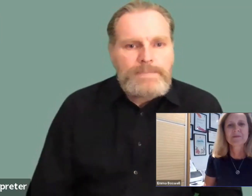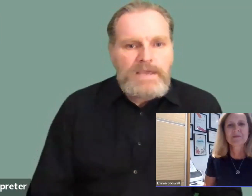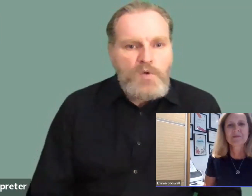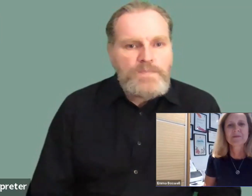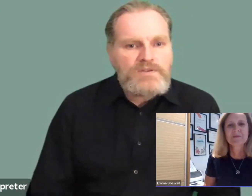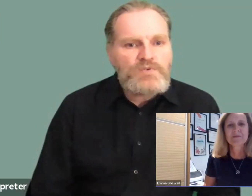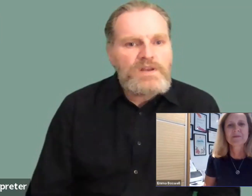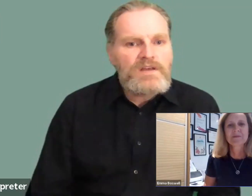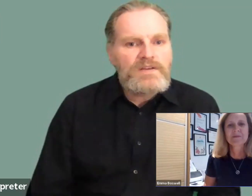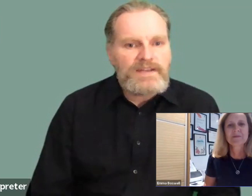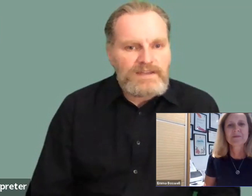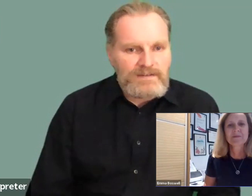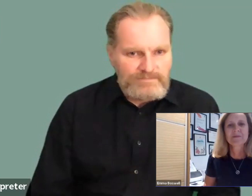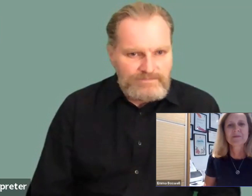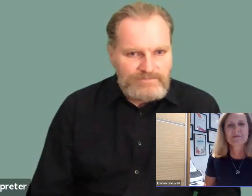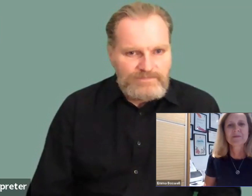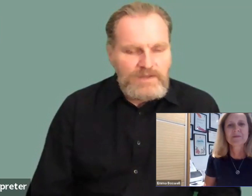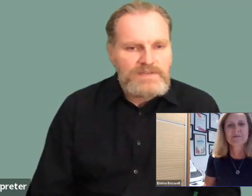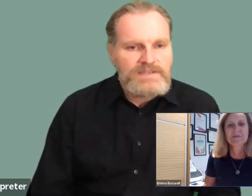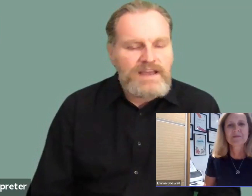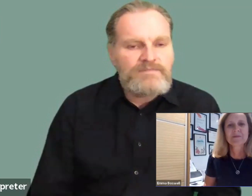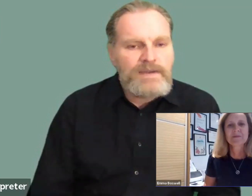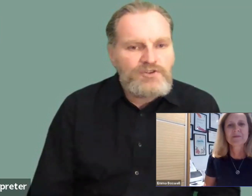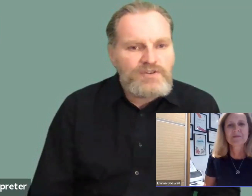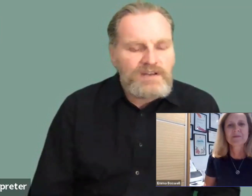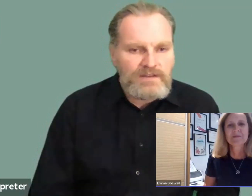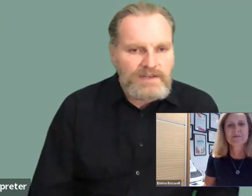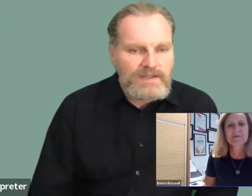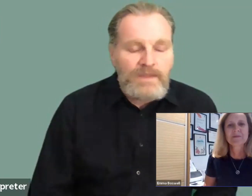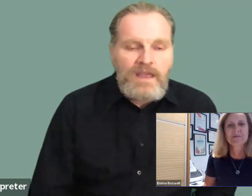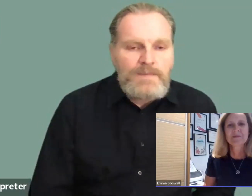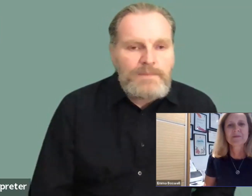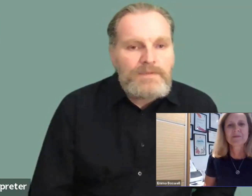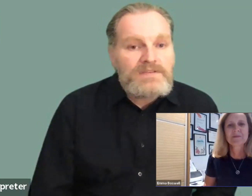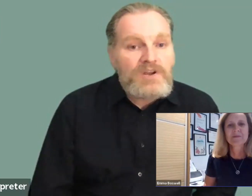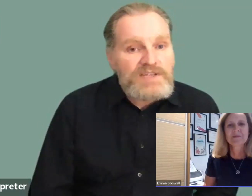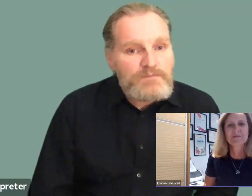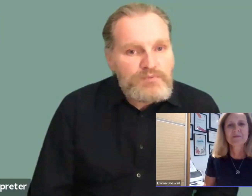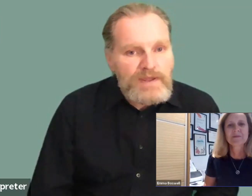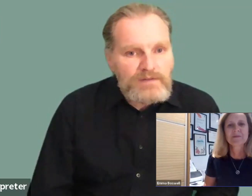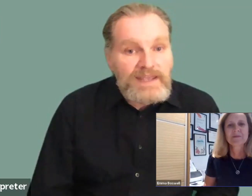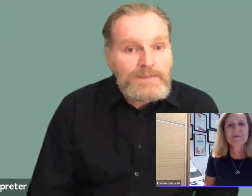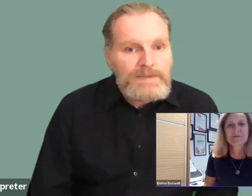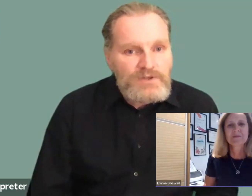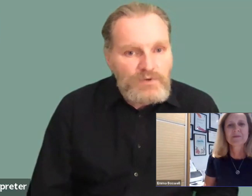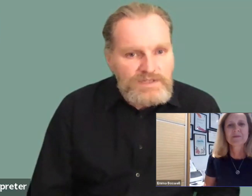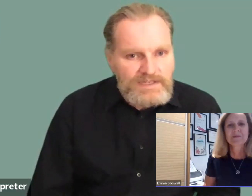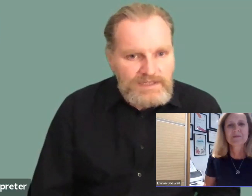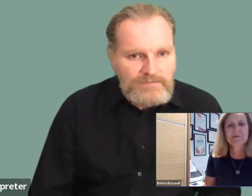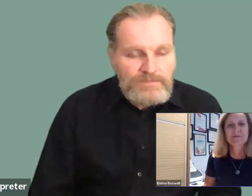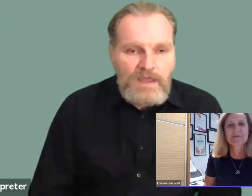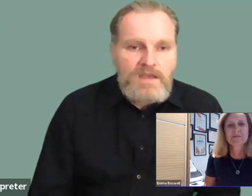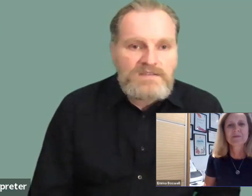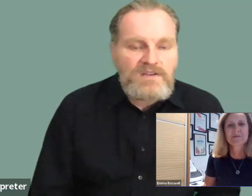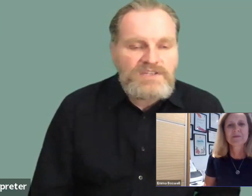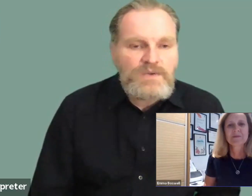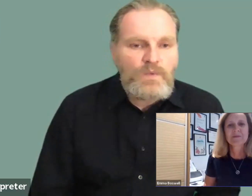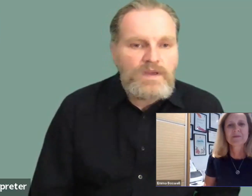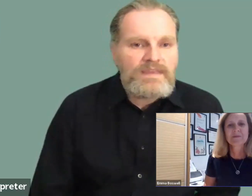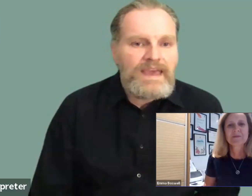Be open to learning. Now, I've mentioned learning. Starting Braille can be daunting. Starting with